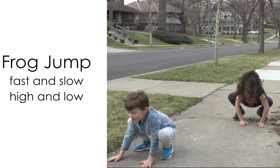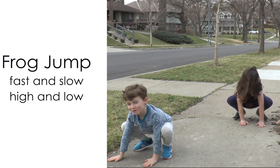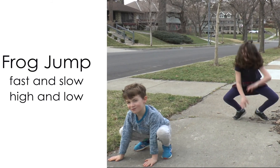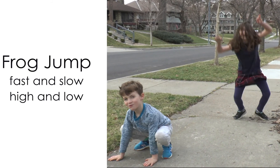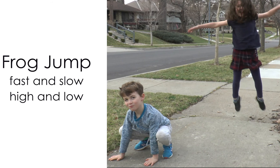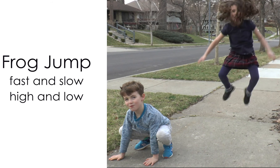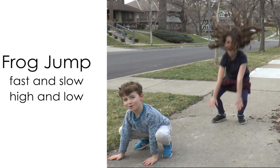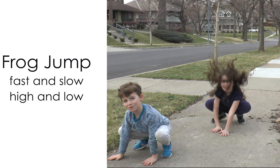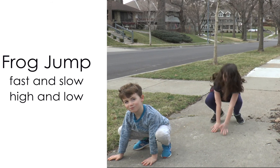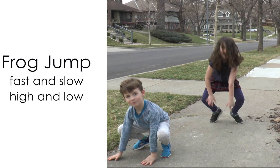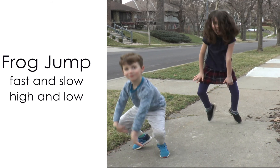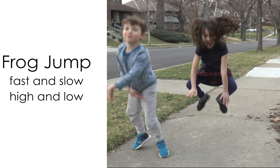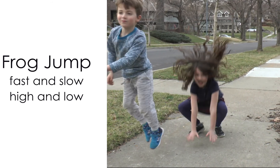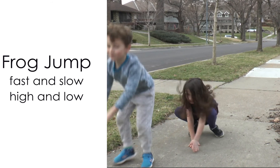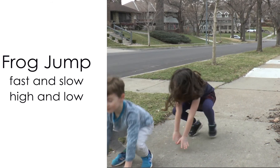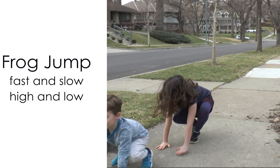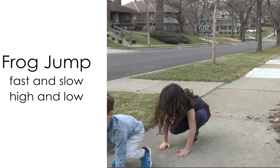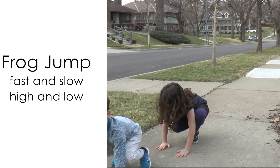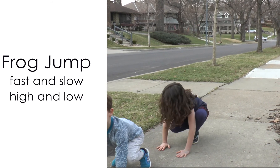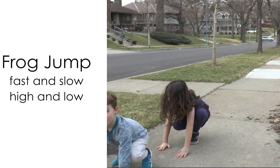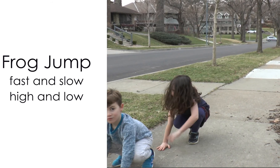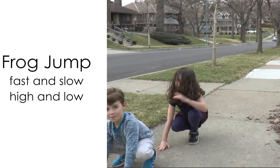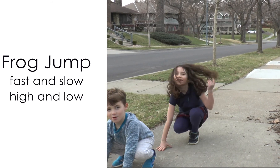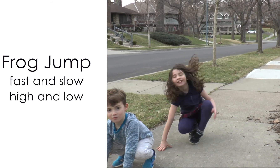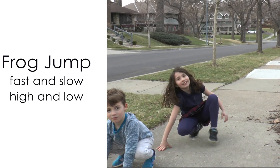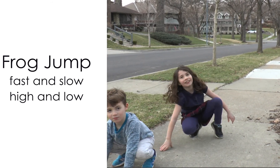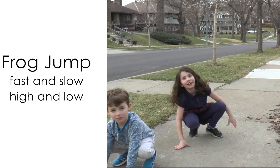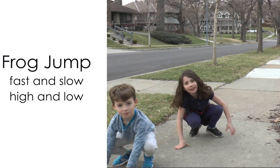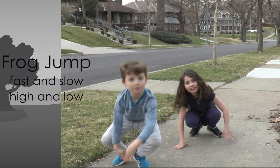Show the children how to move their bodies fast and slow, high and low.